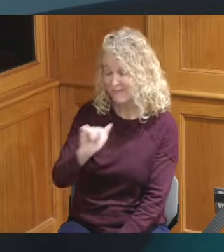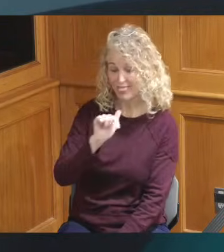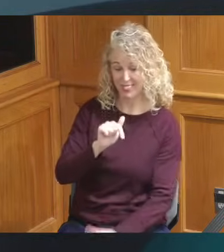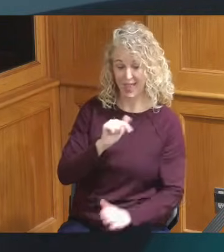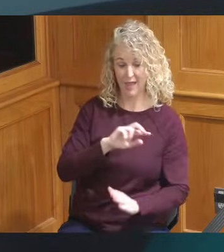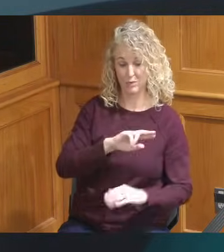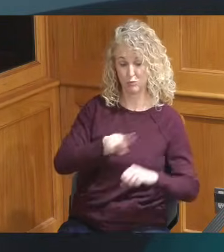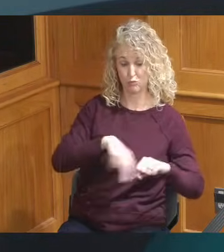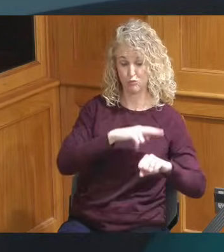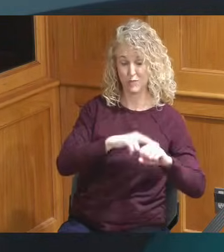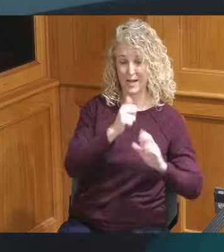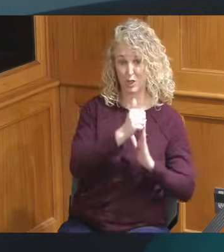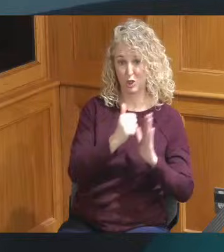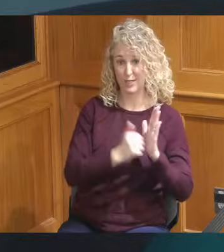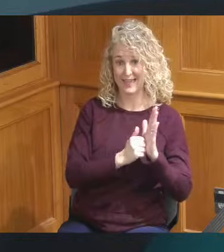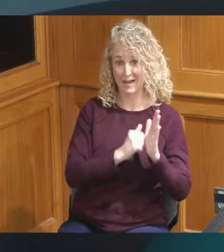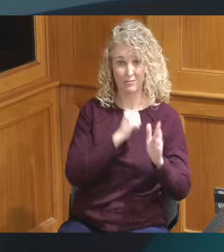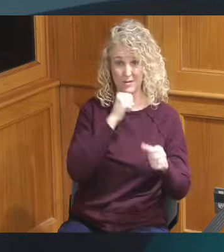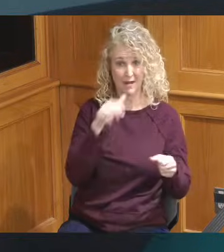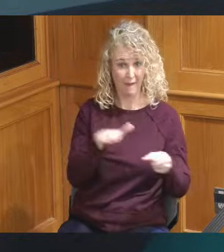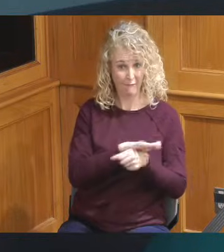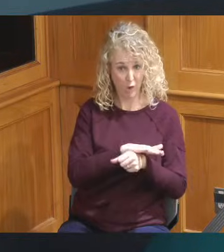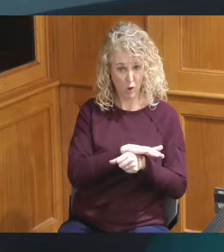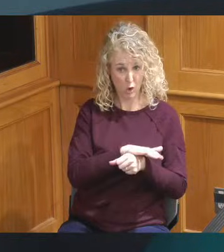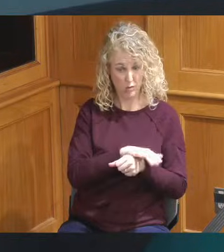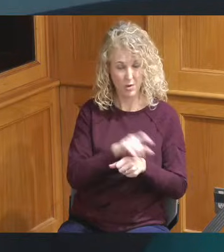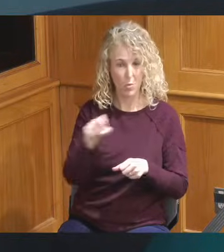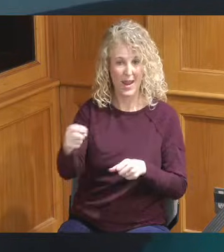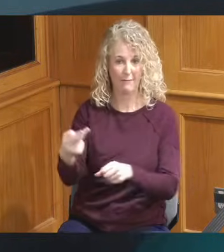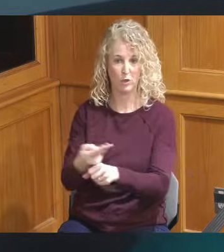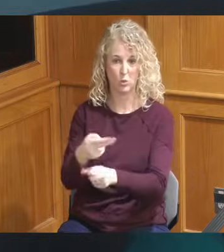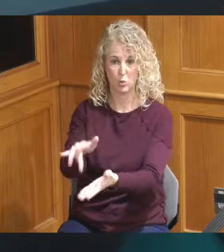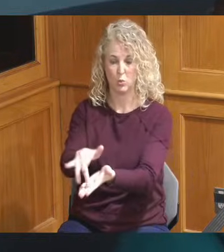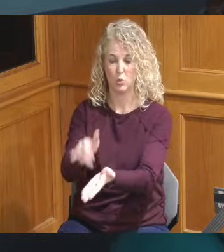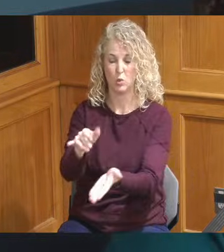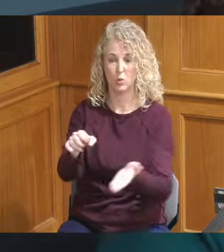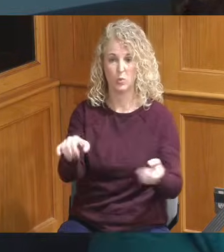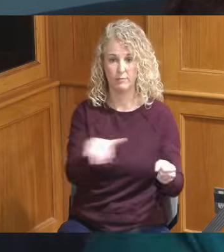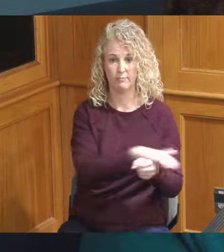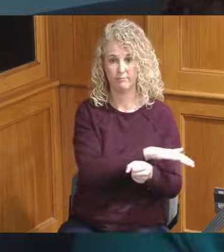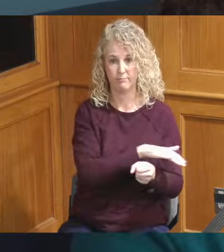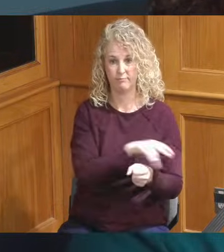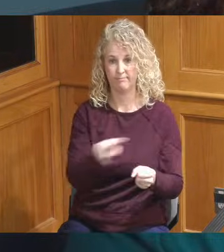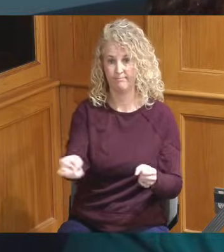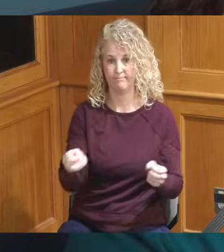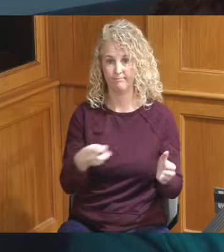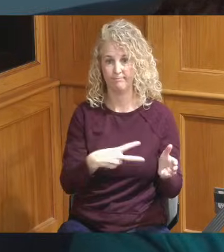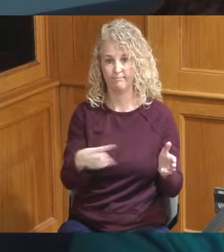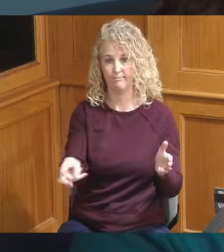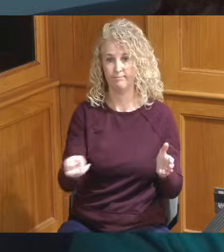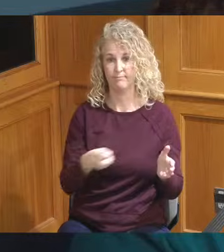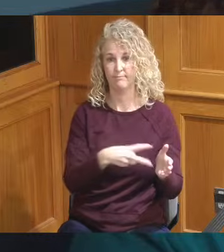regular money goes down, we have to deduct to make sure those obligations are met as well. So those